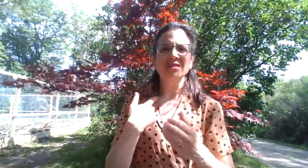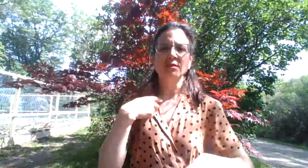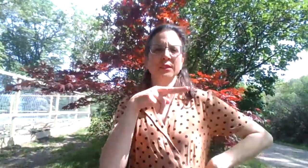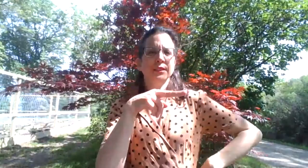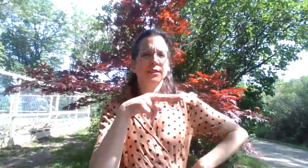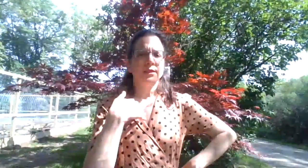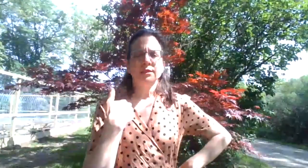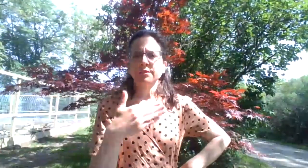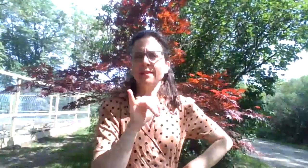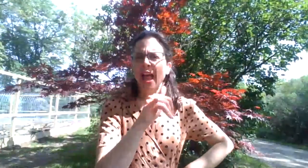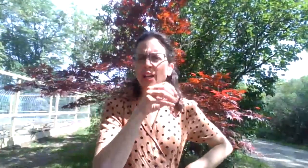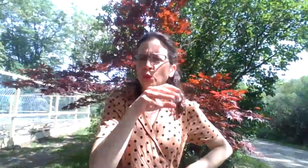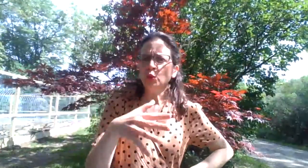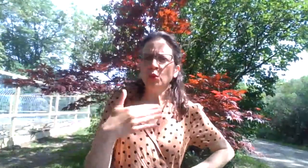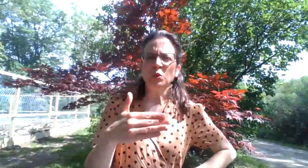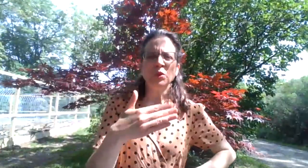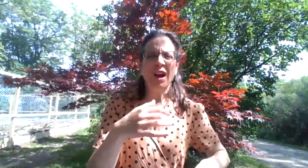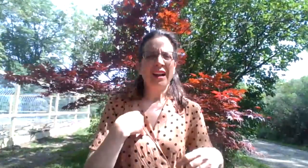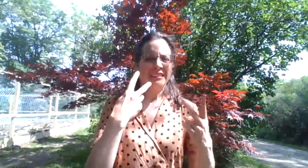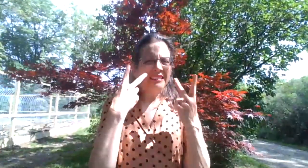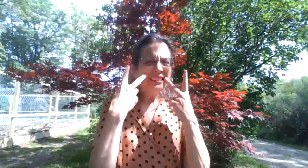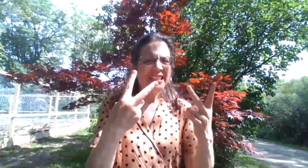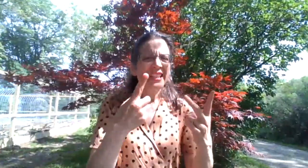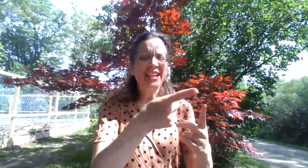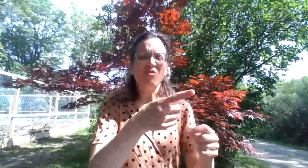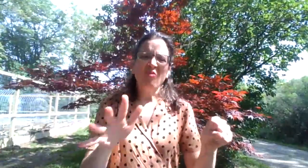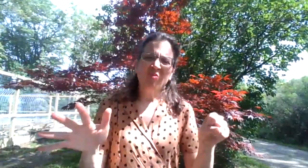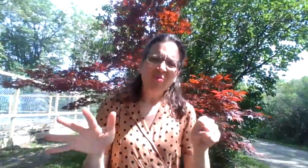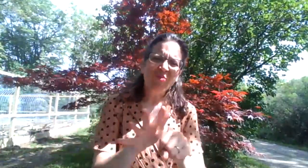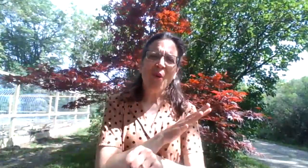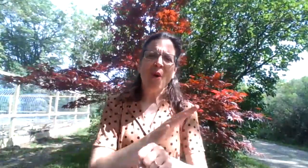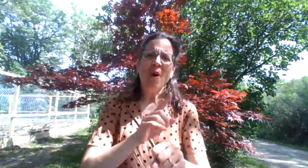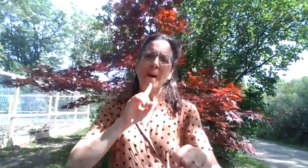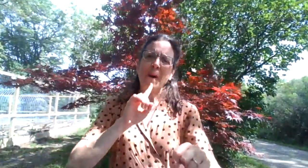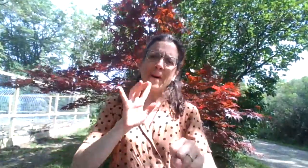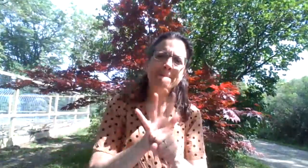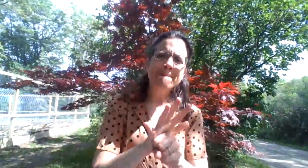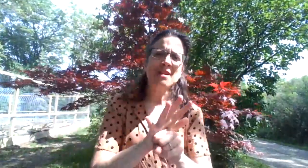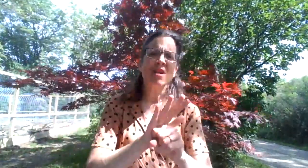I see this student's full commitment and entire focus on a future related to art.